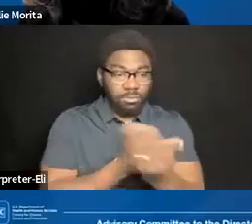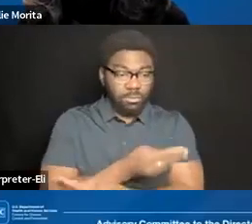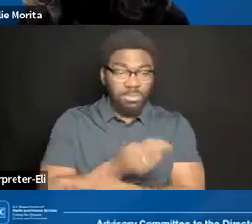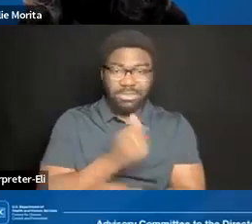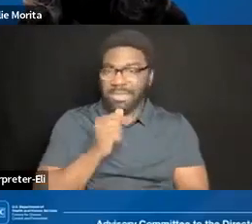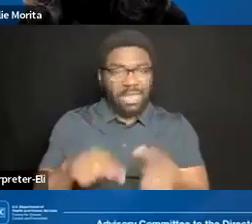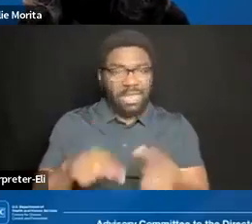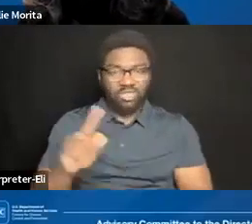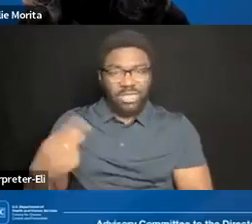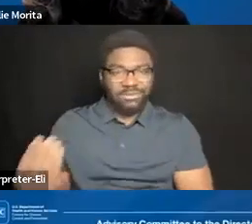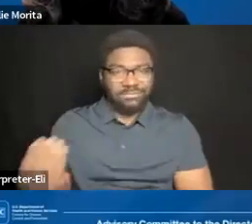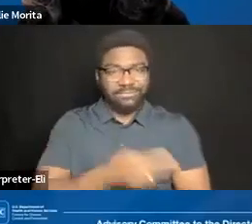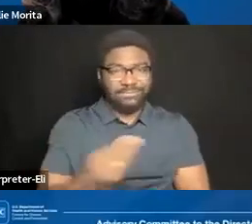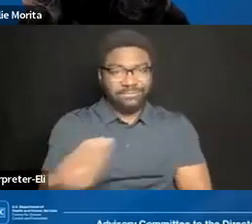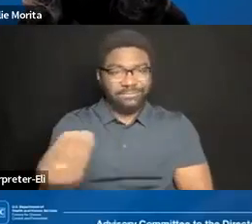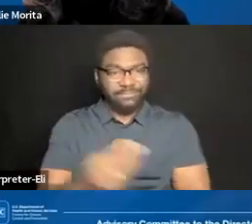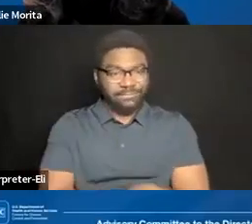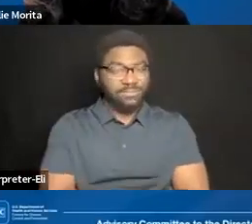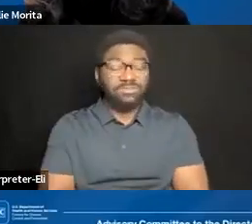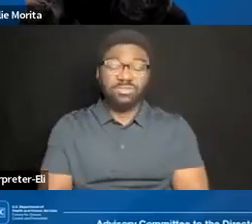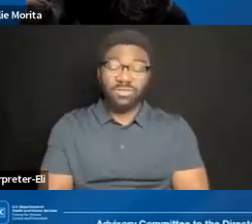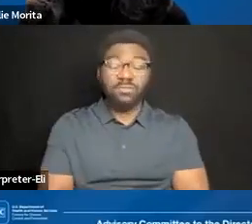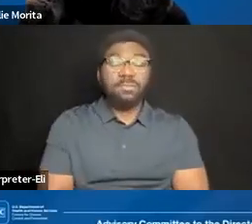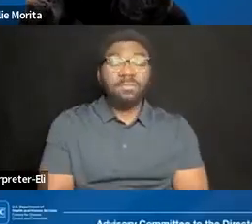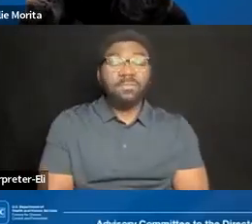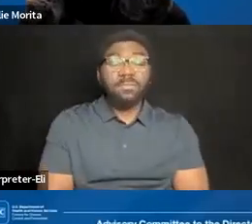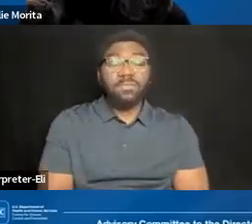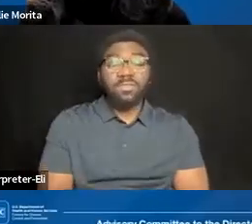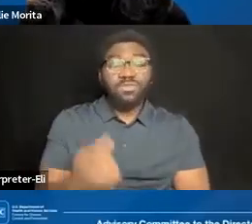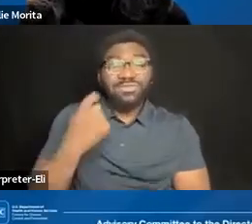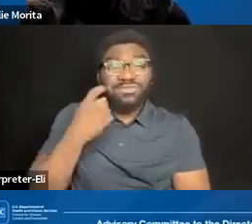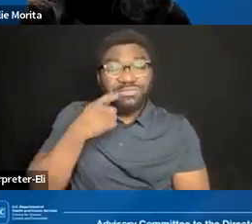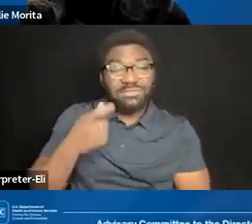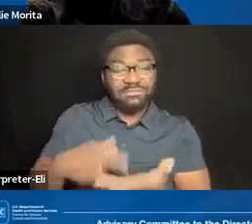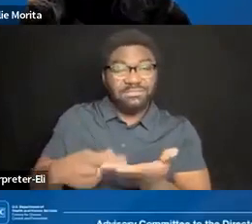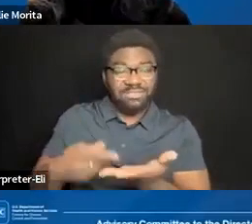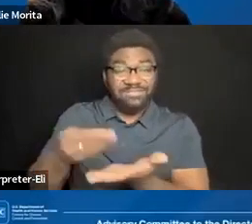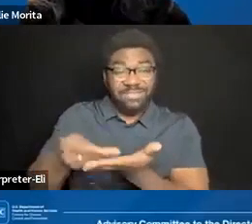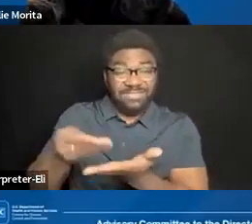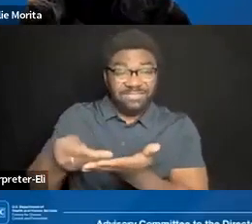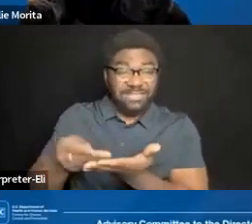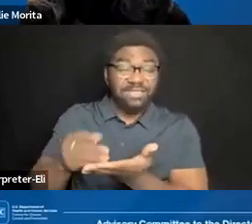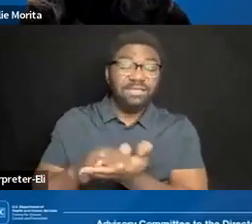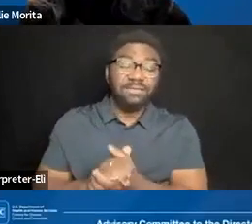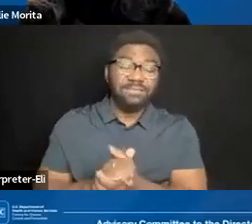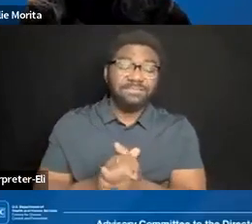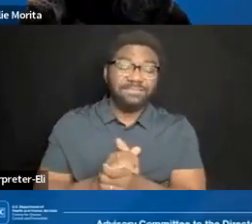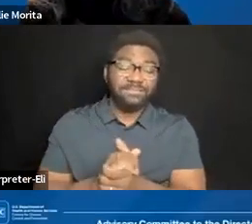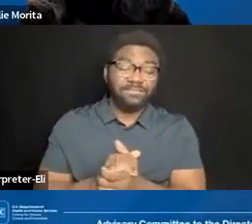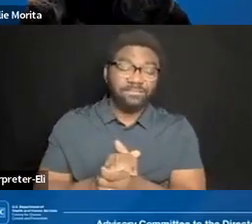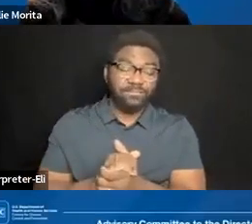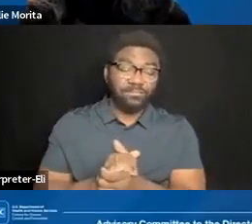To the sustained funding, one of the things that we need to start looking at is what